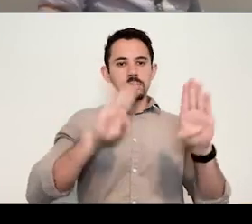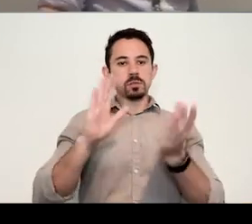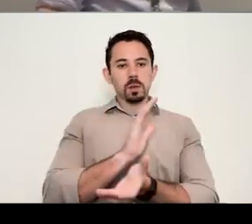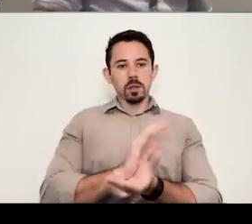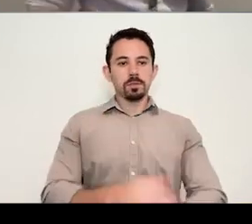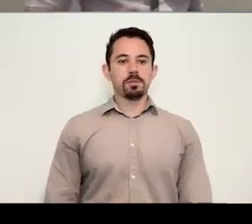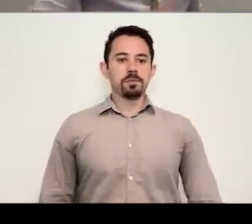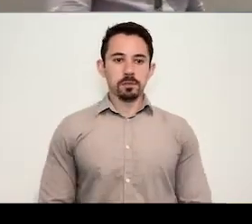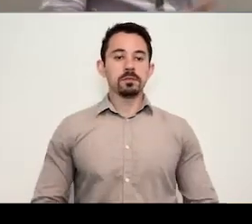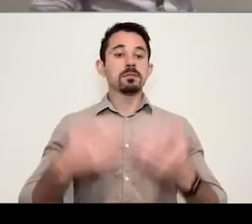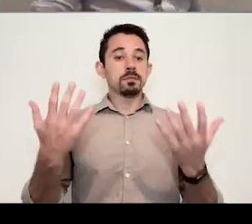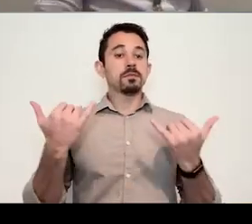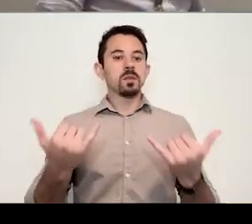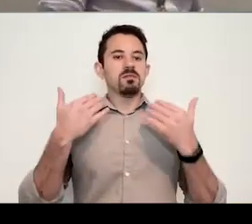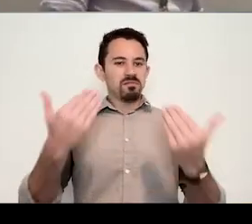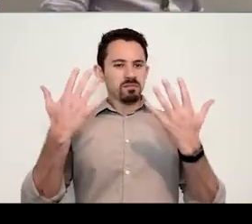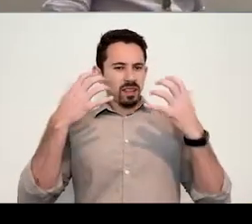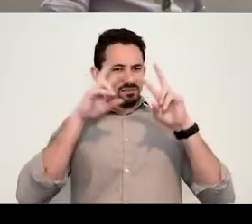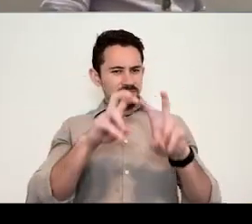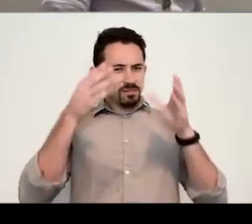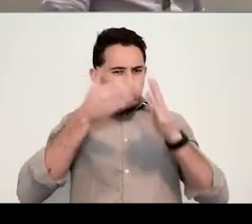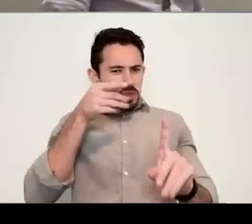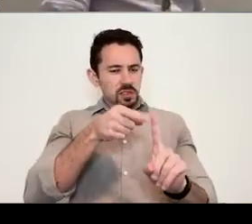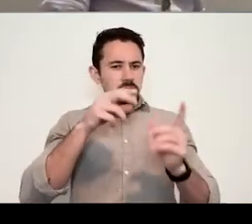Next, we wanted to focus on the role of each of these domains in the context of